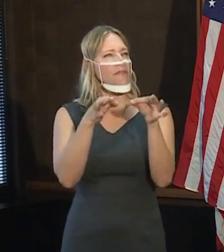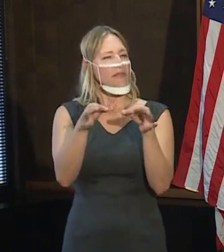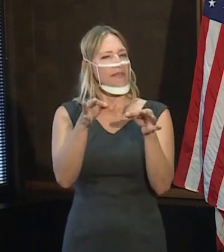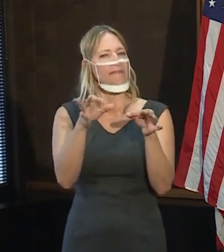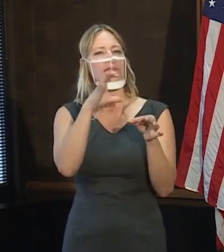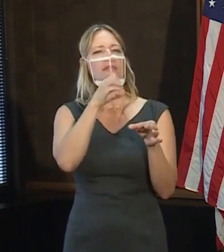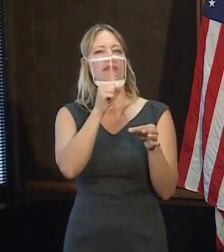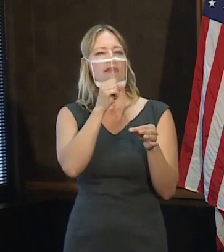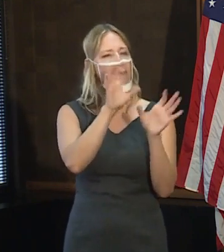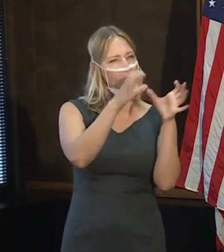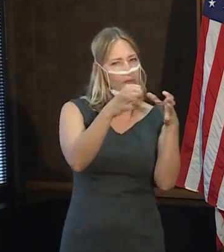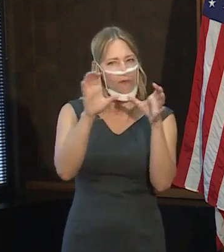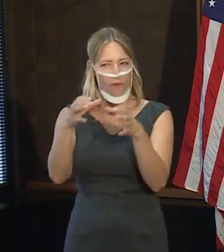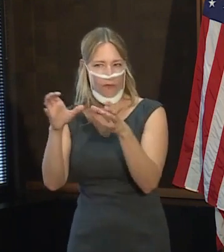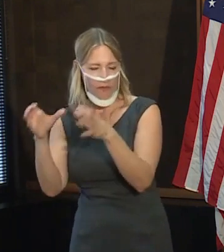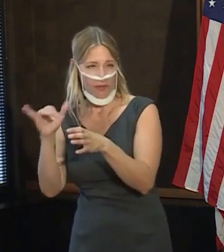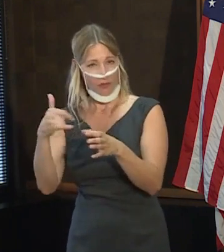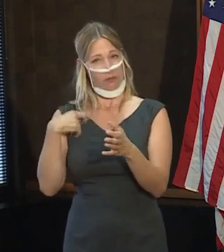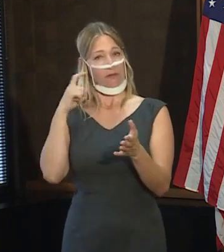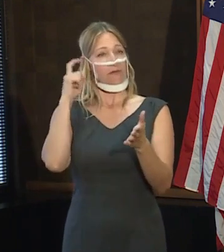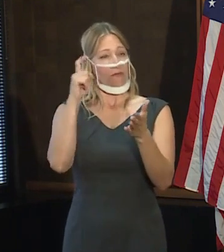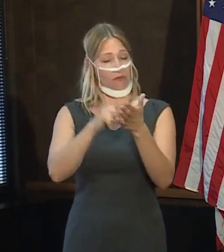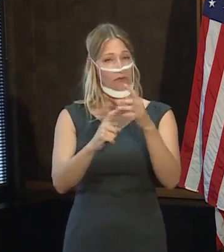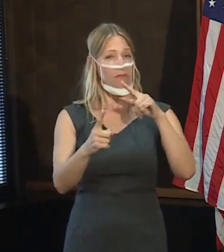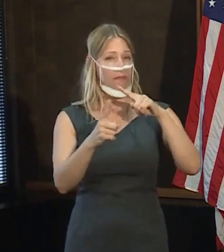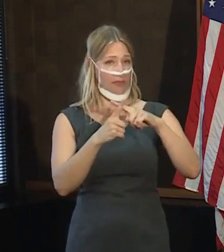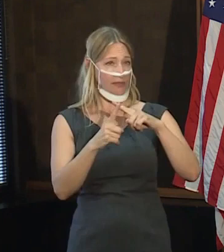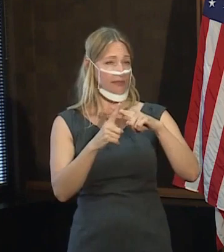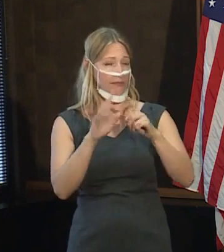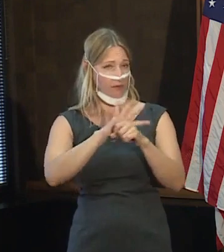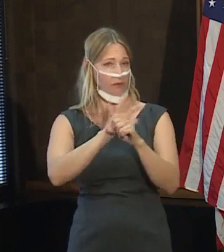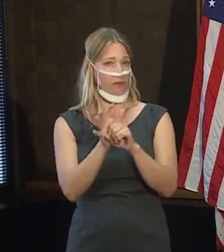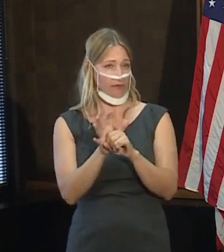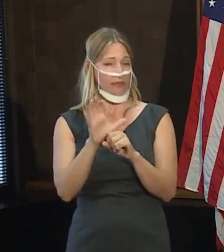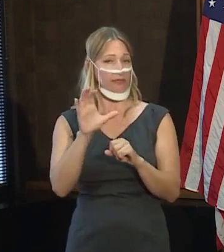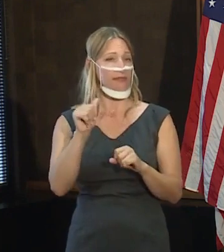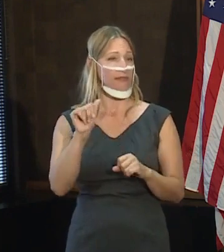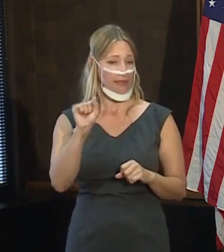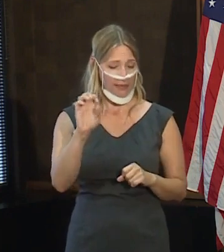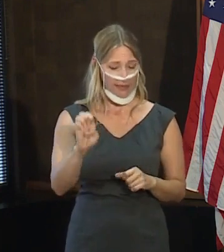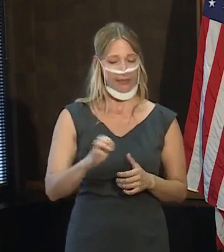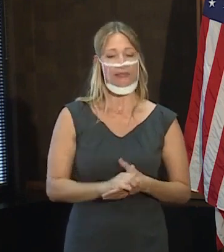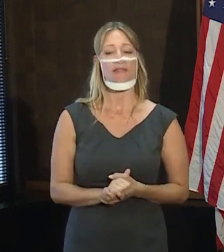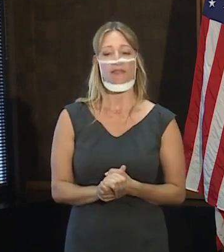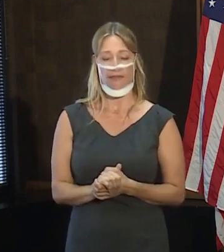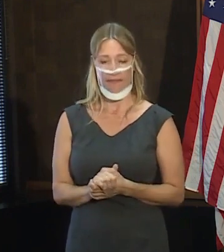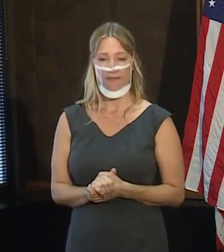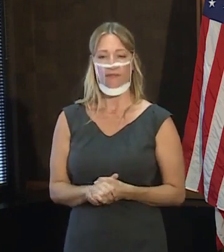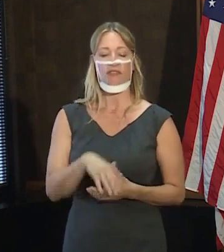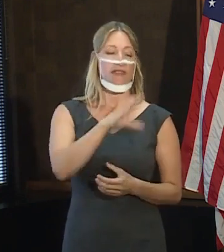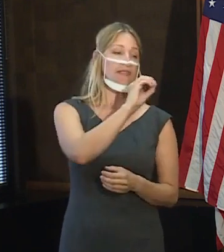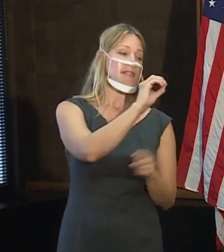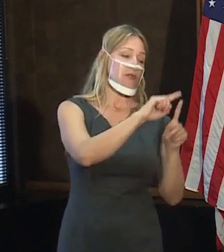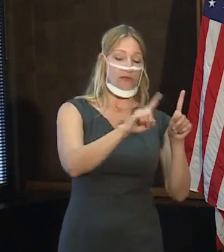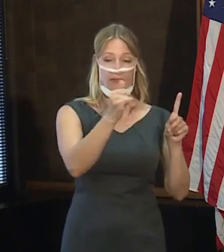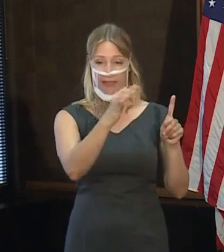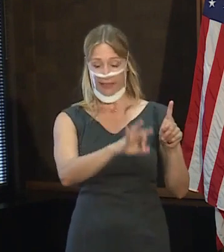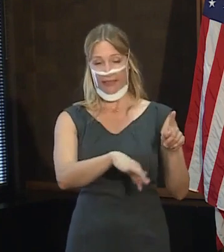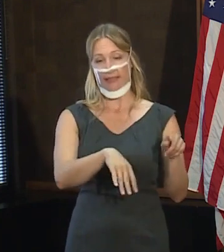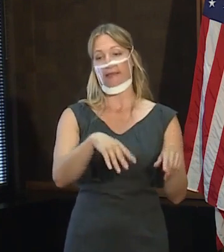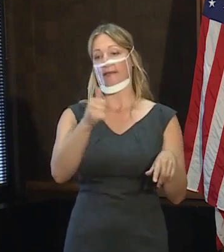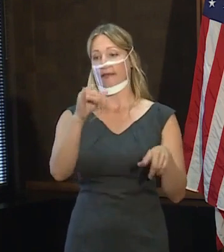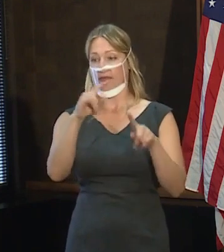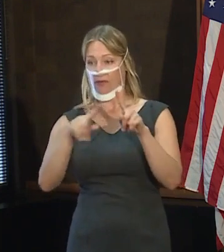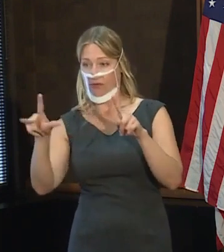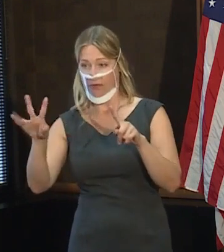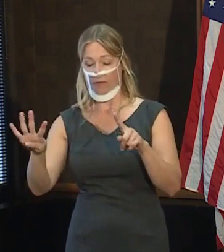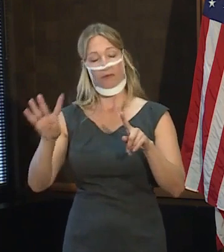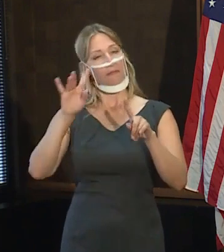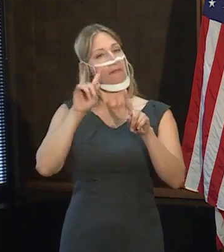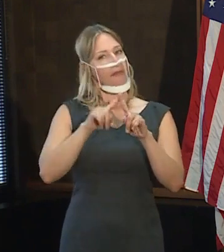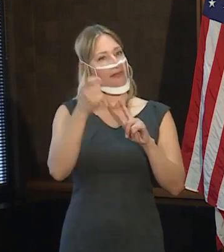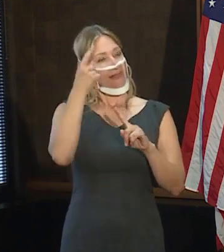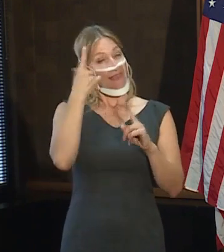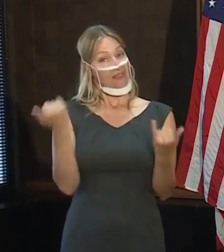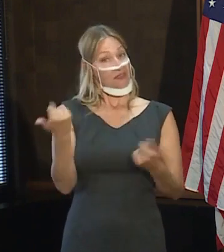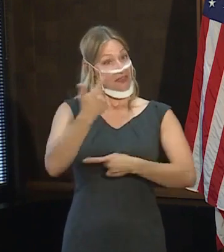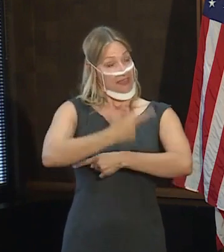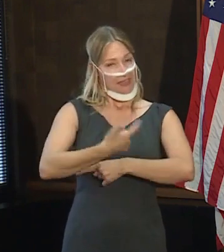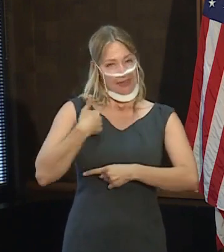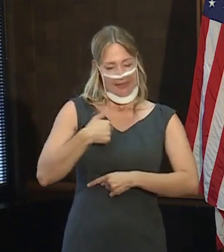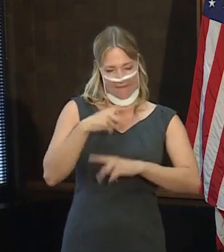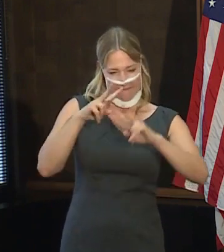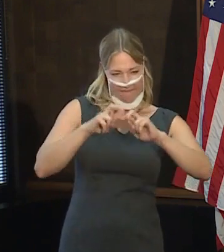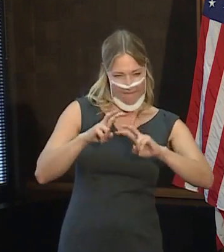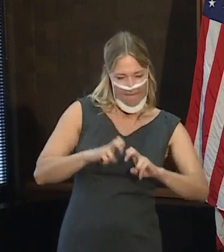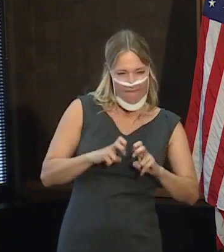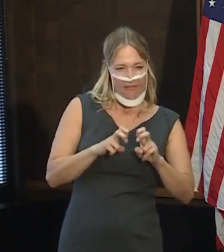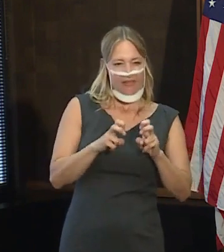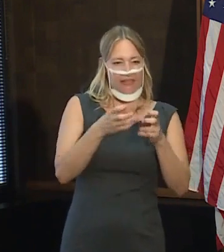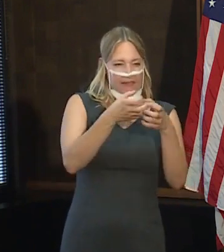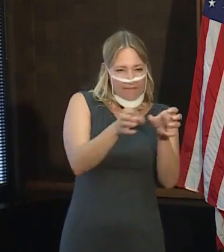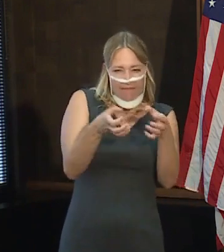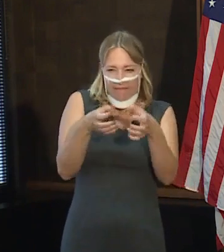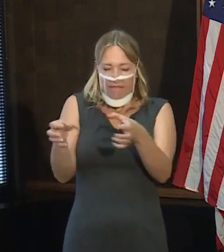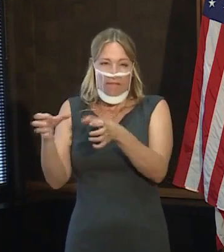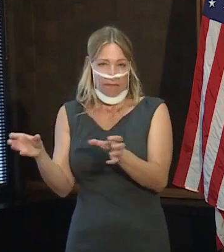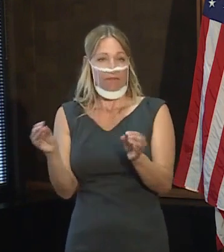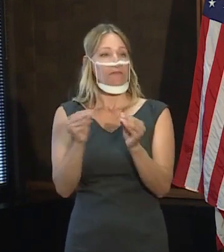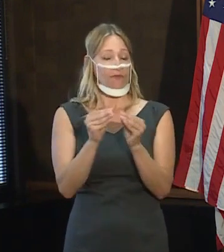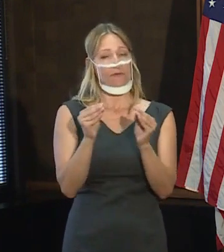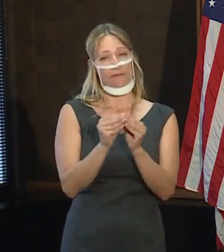FOR EVERYONE TO KIND OF LOOK AT WHAT ARE THESE AGE RANGES IN WHICH WE A SEEING THESE POSITIVE CASES AND I’VE ALWAYS GIVEN IT TO YOU IN BIG CHUNKS 0 2 1919 TO 34 AND SO ON BUT I